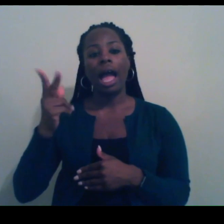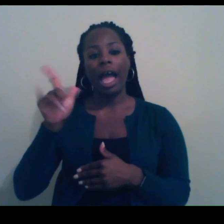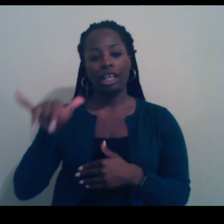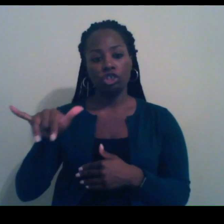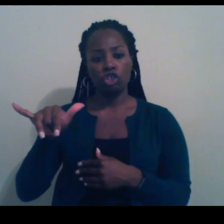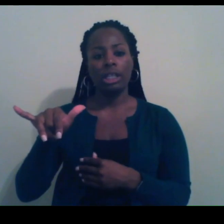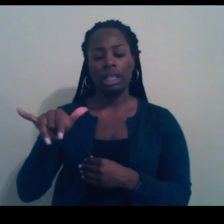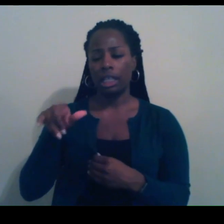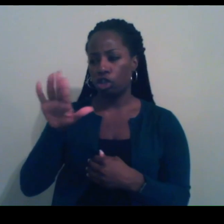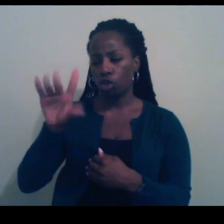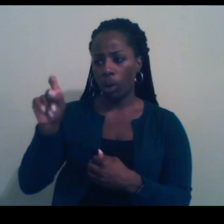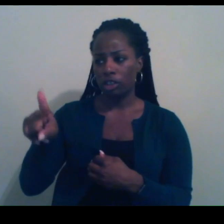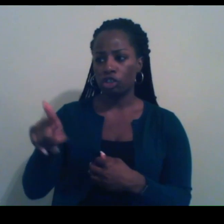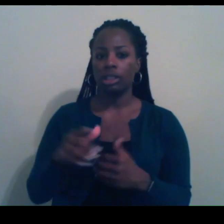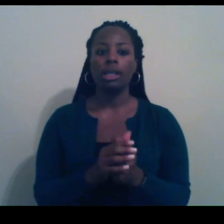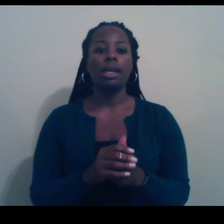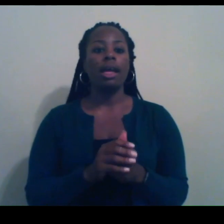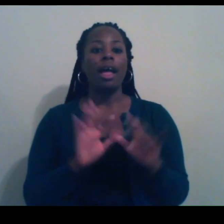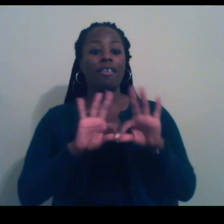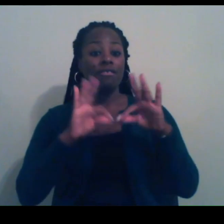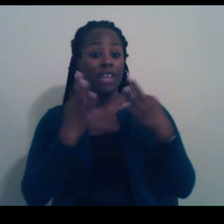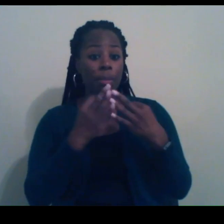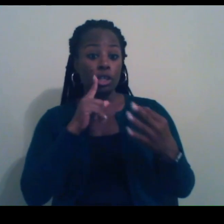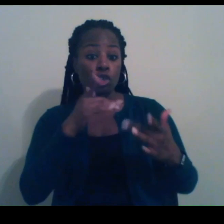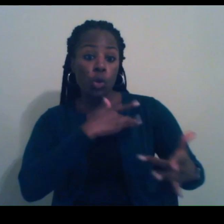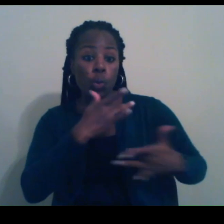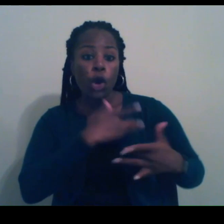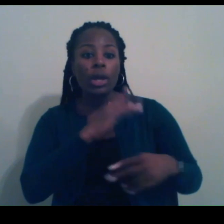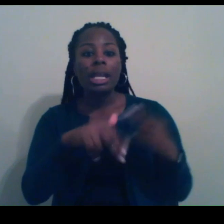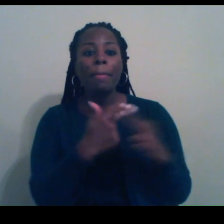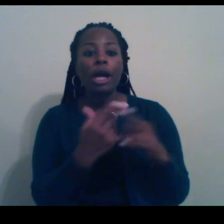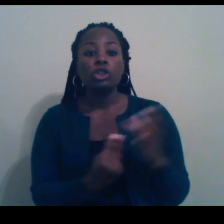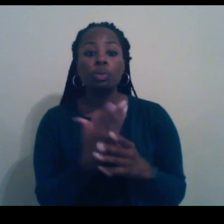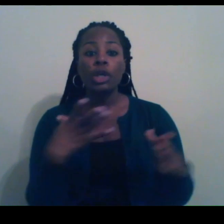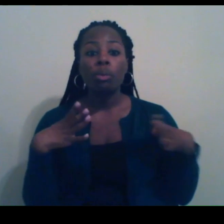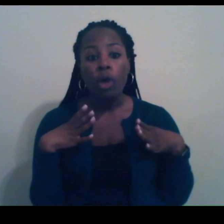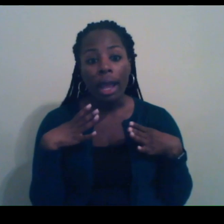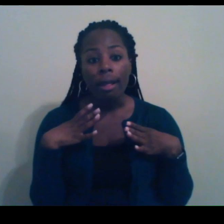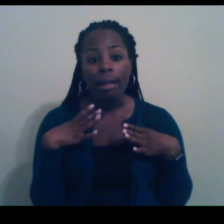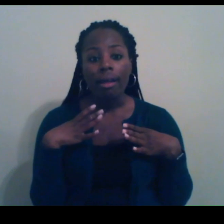spring break they're worried about spring break and wondering if they should book travel or cancel their travel